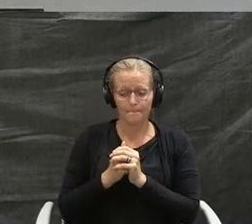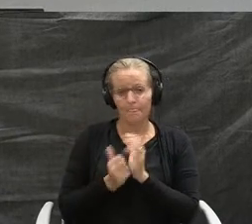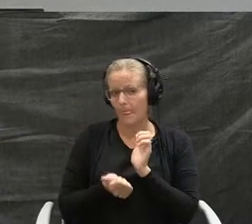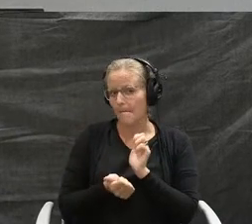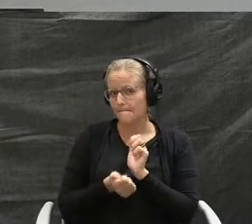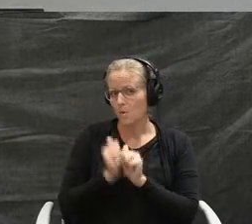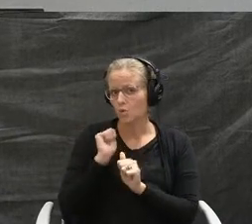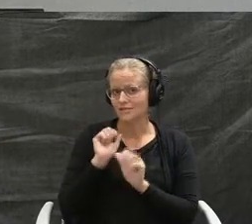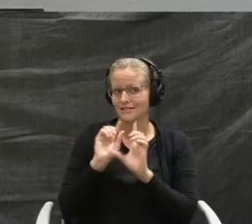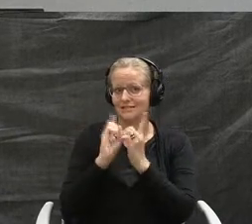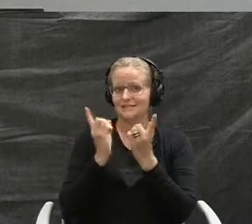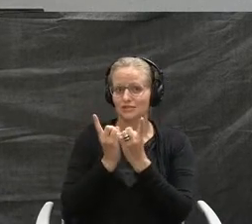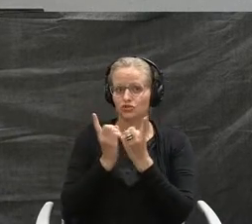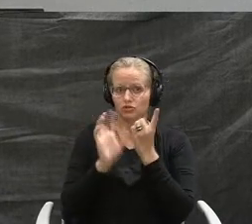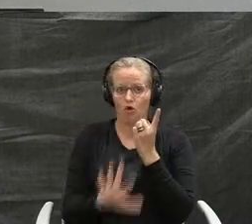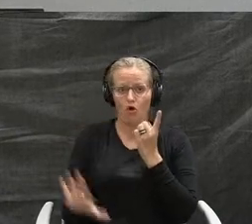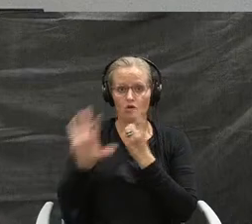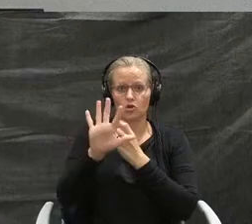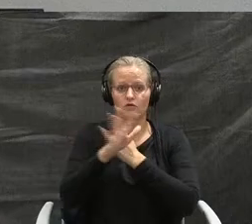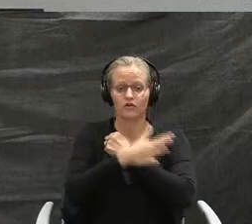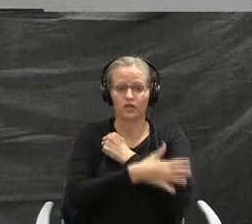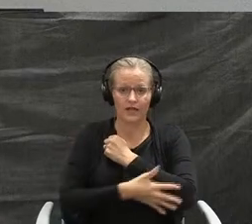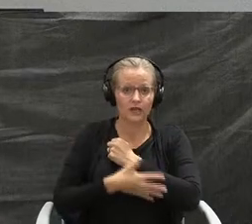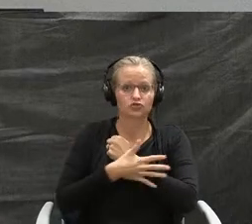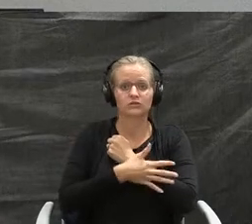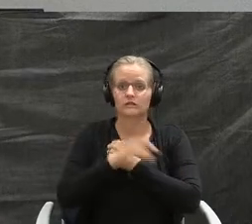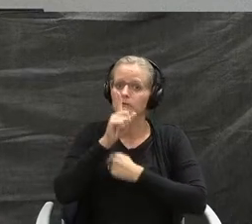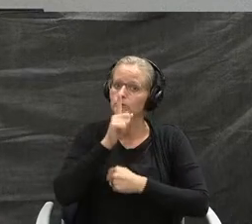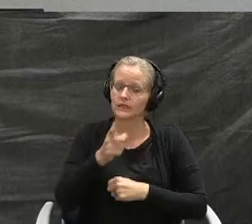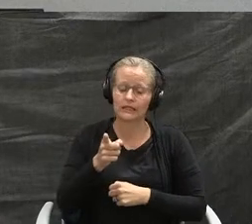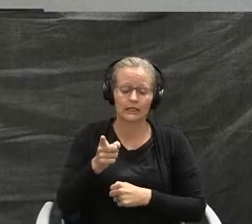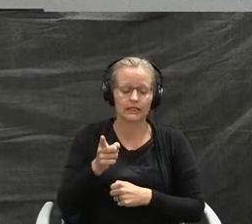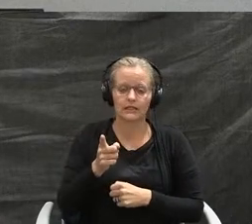very proficient. Now at using the tools that are available